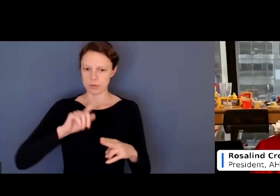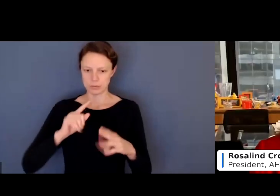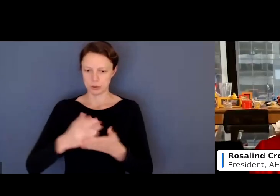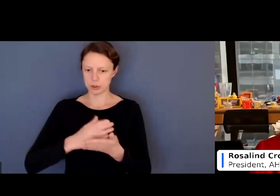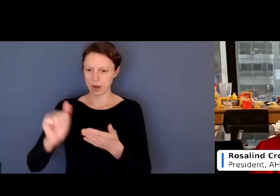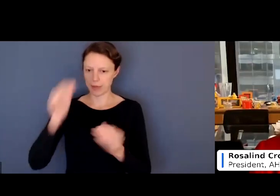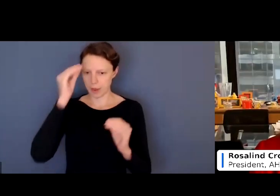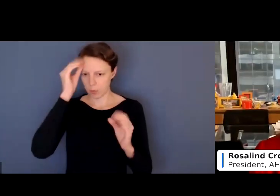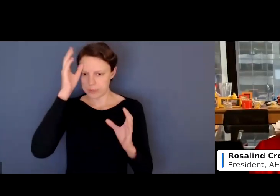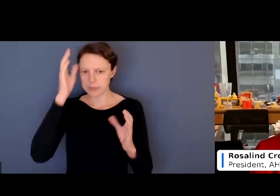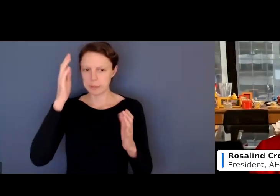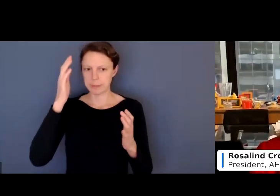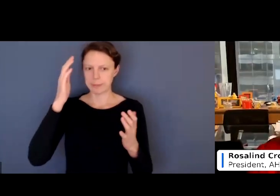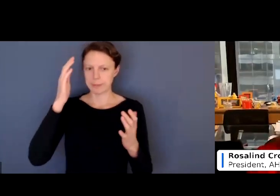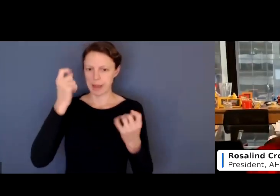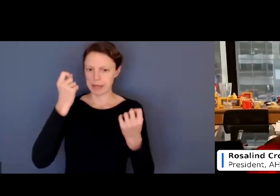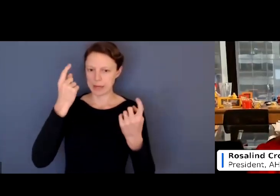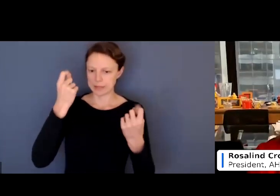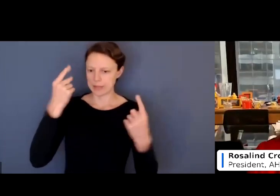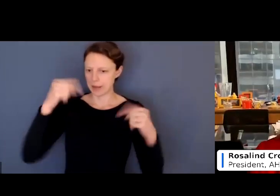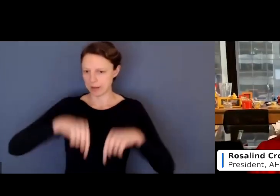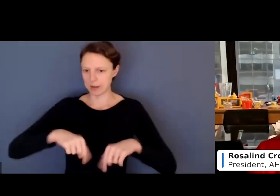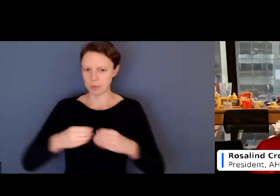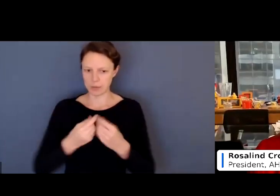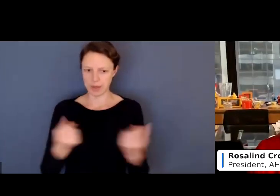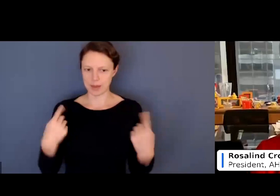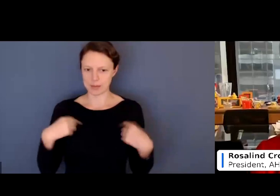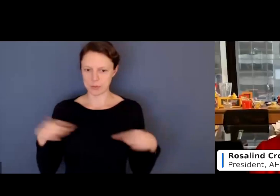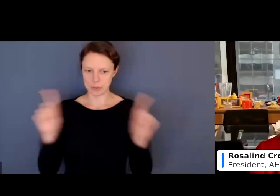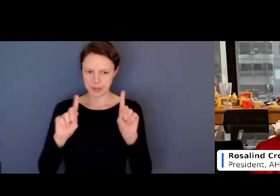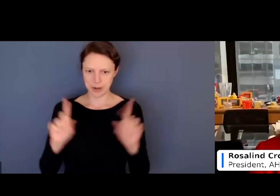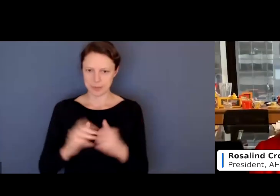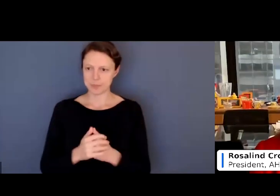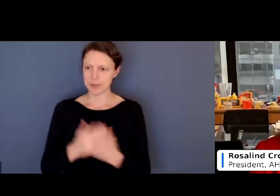I also extend my thanks to all of you who. Have chosen to be here. Today.